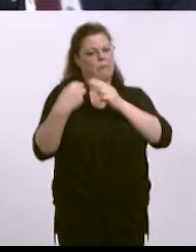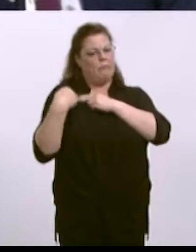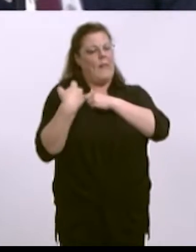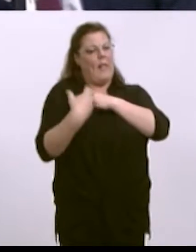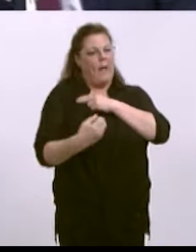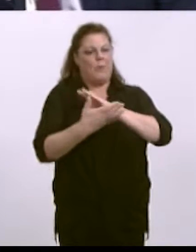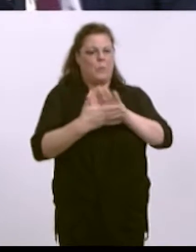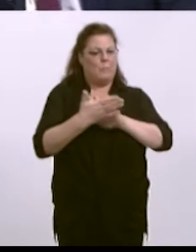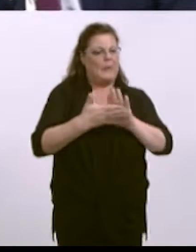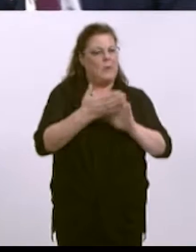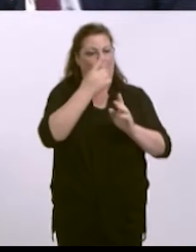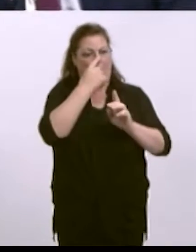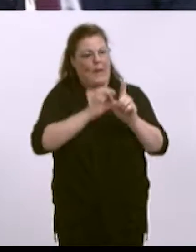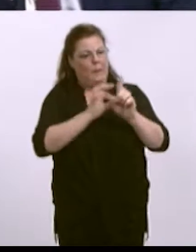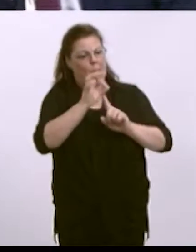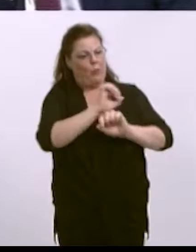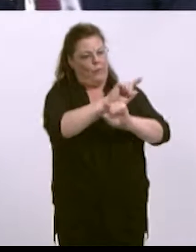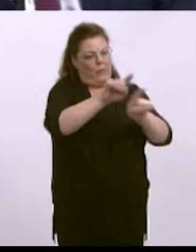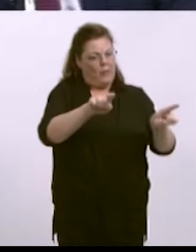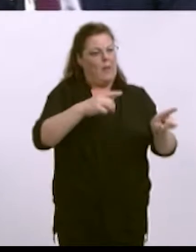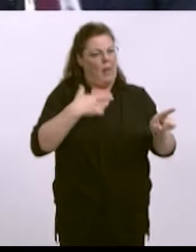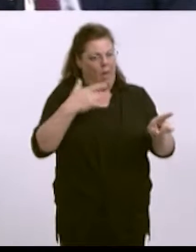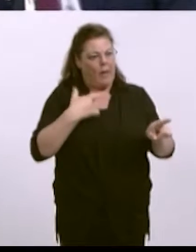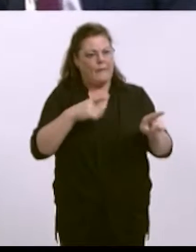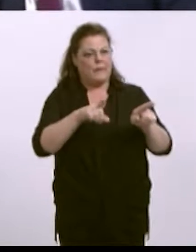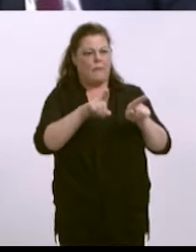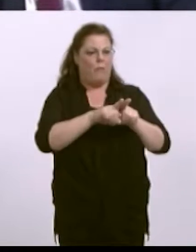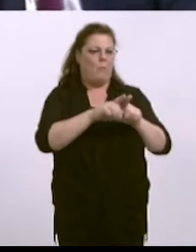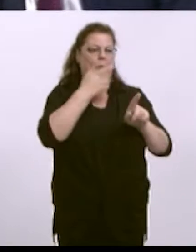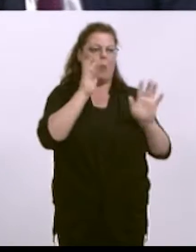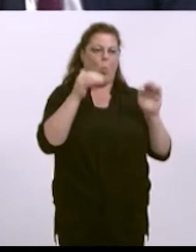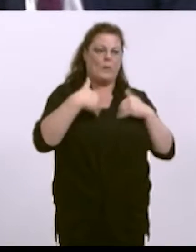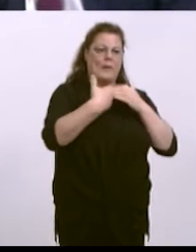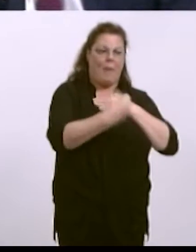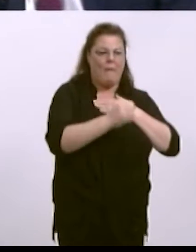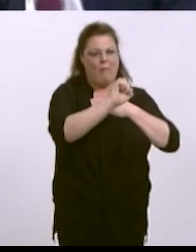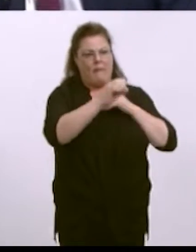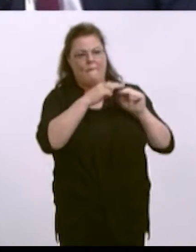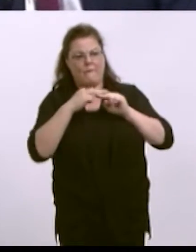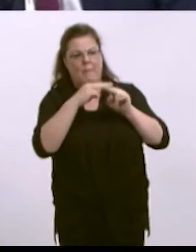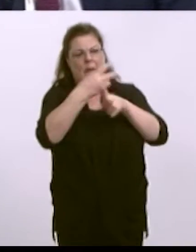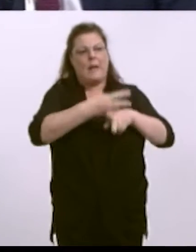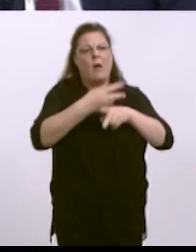of people with autism and their families and carers, of course. A refreshed autistic spectrum